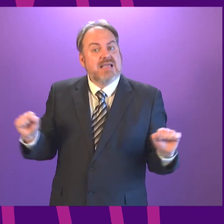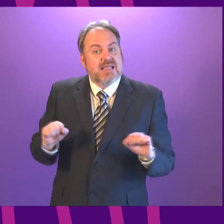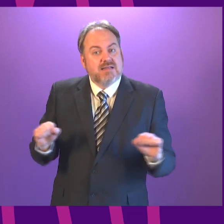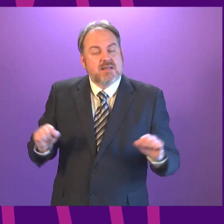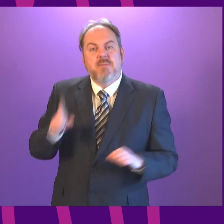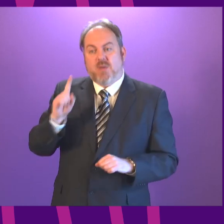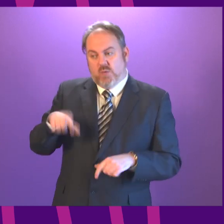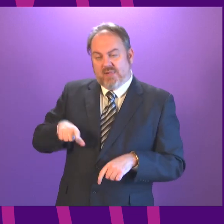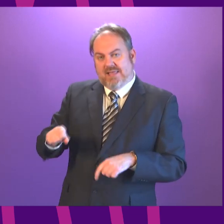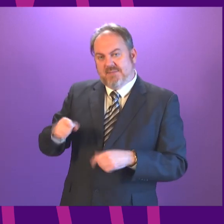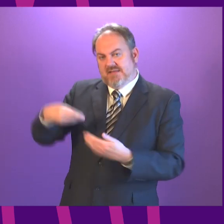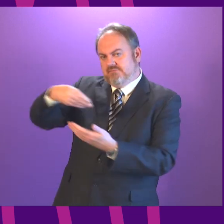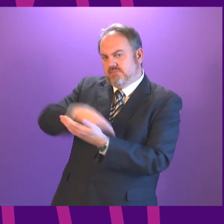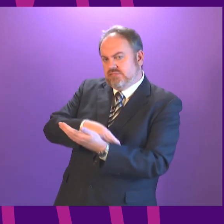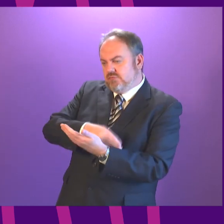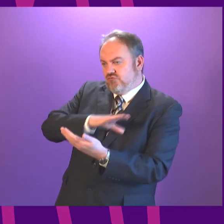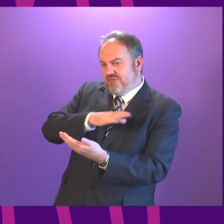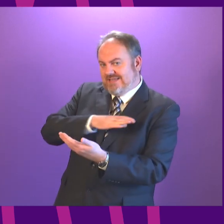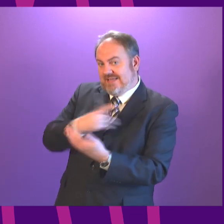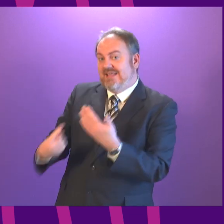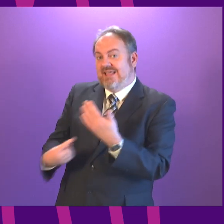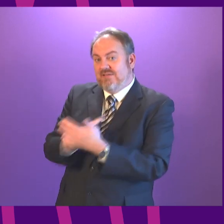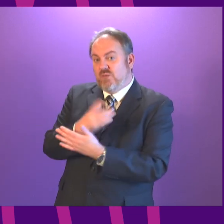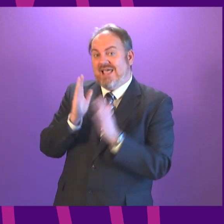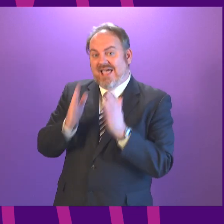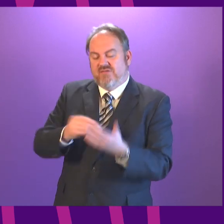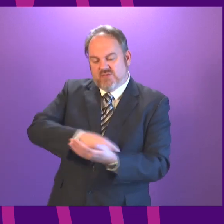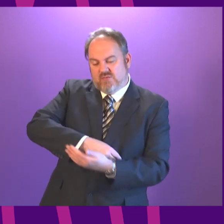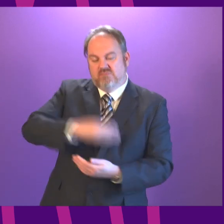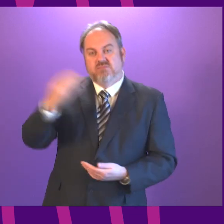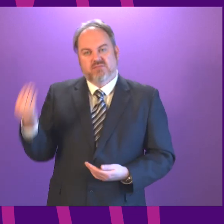that under review. Should the position change, we will set out the operational plans for